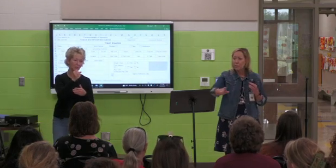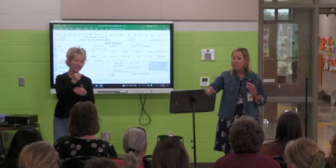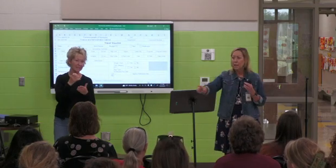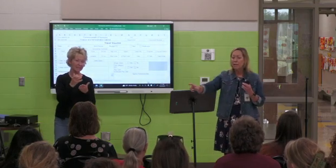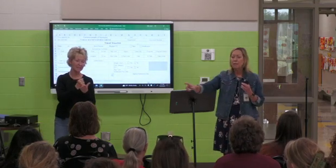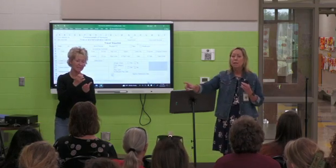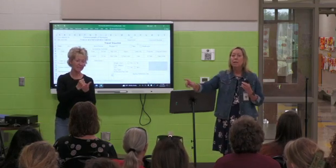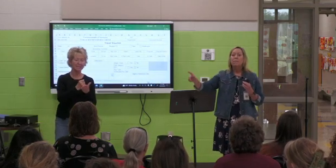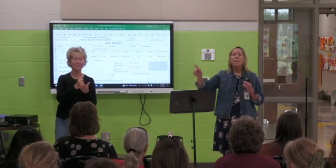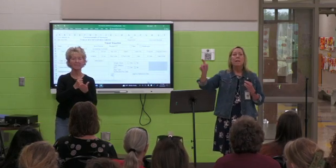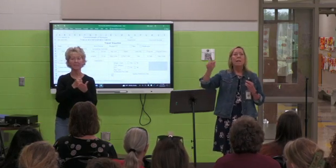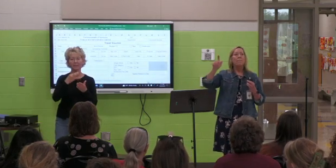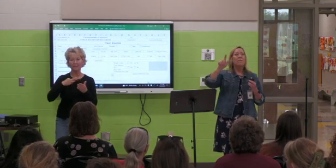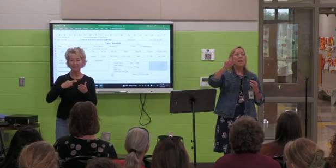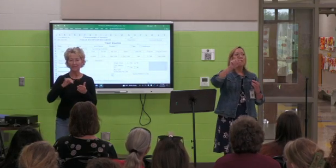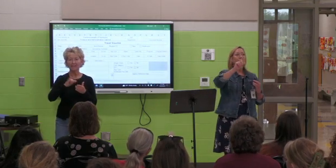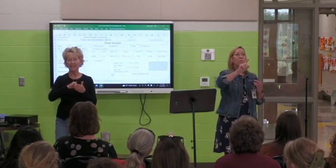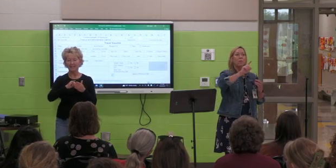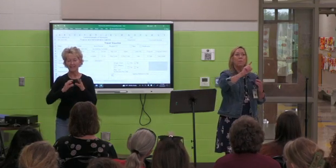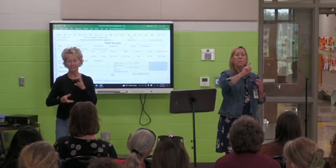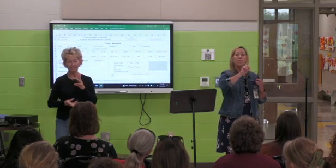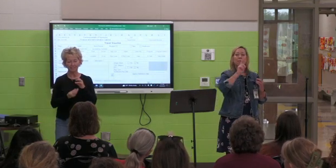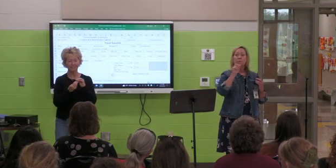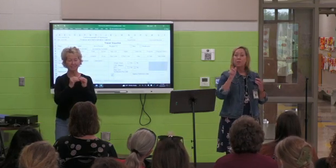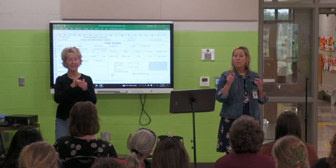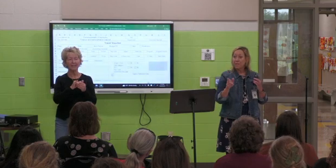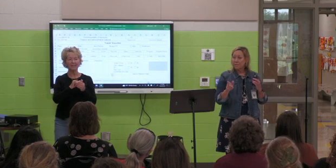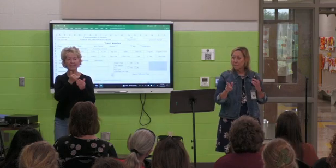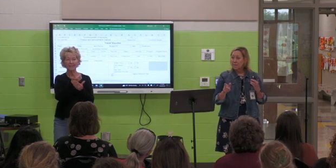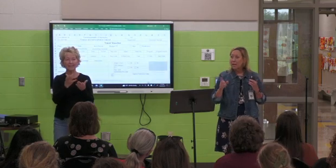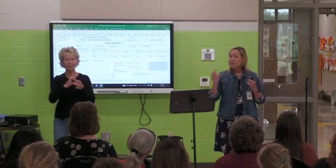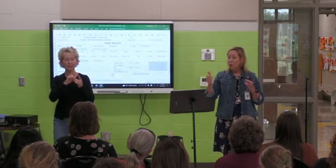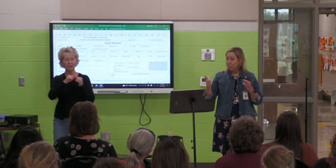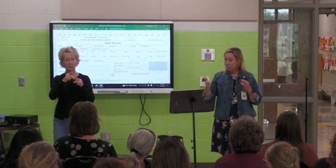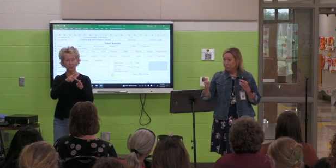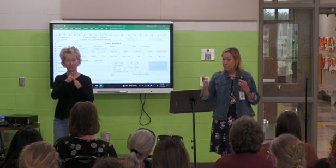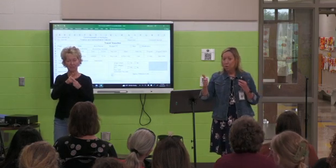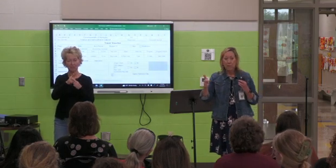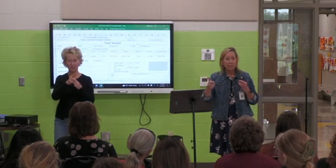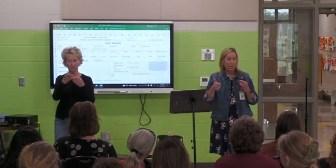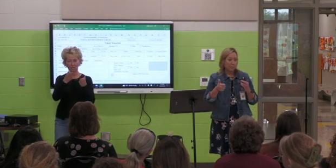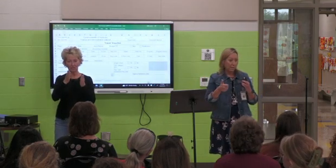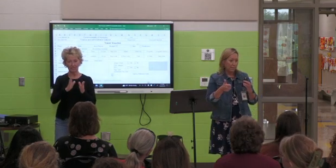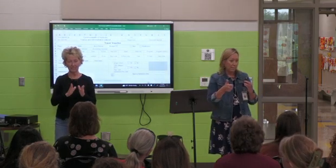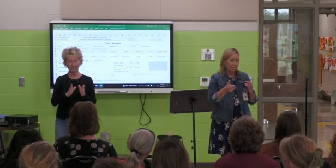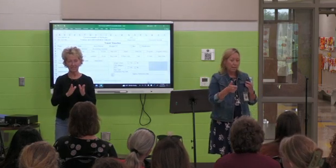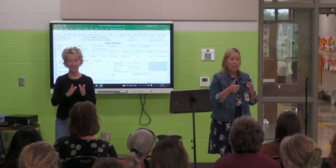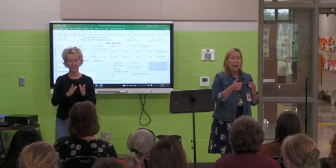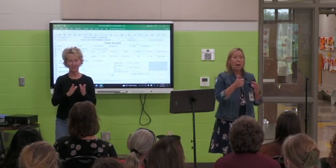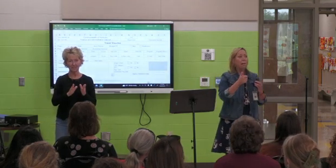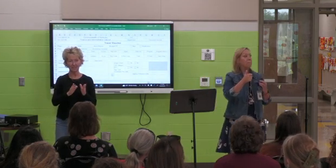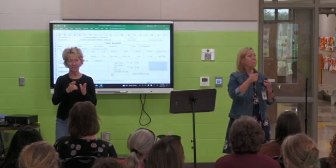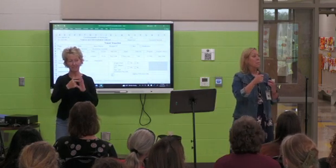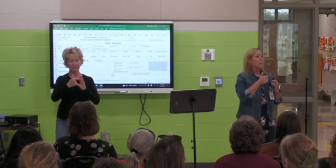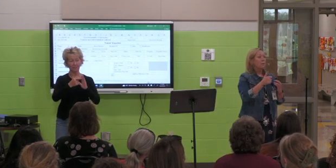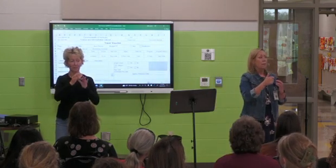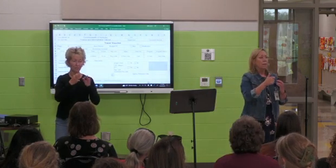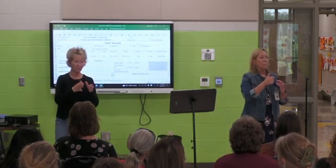Fringe related anything with your Professional Services interpreter interpreting Services um